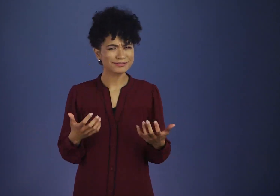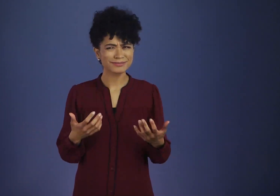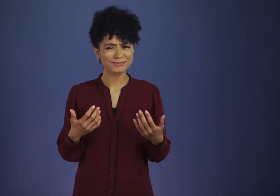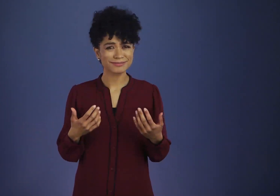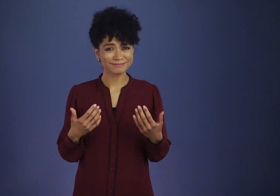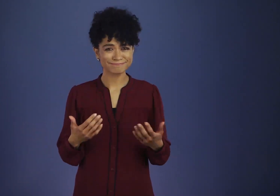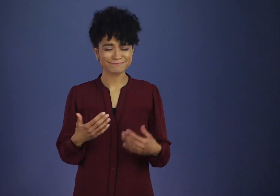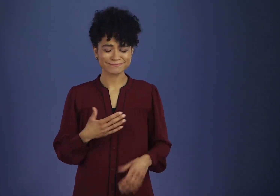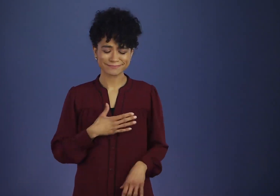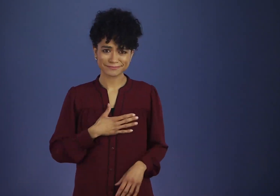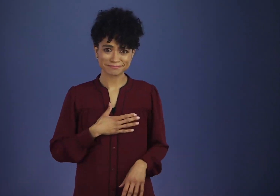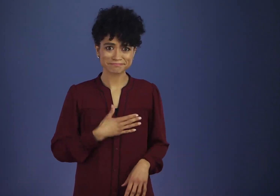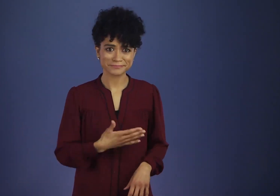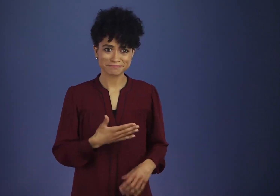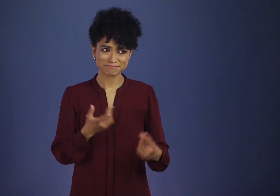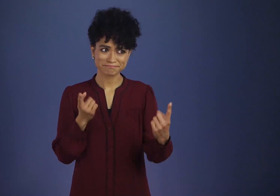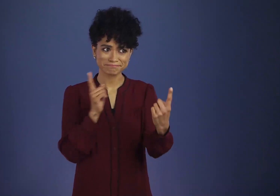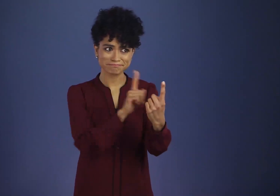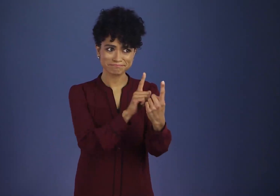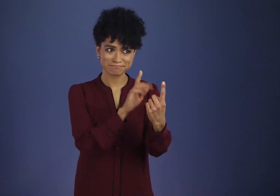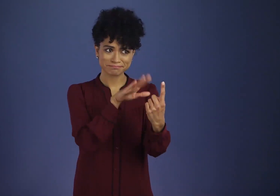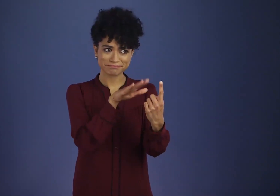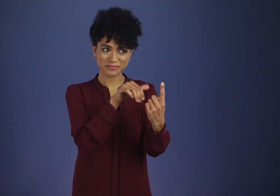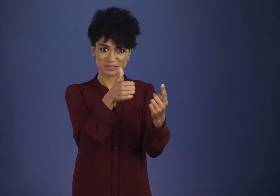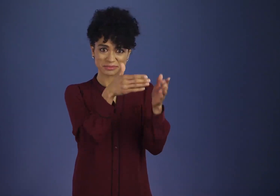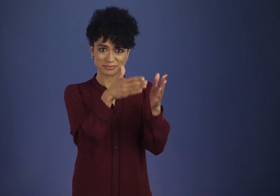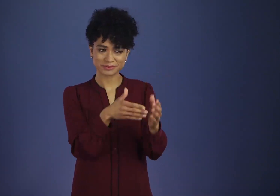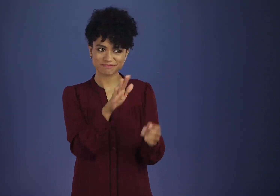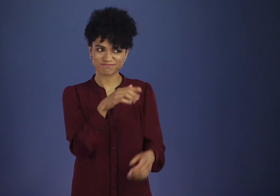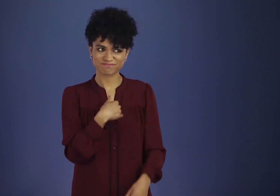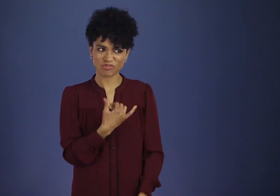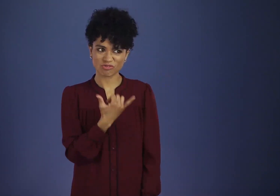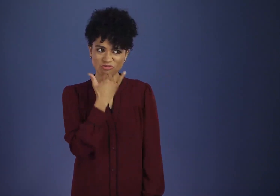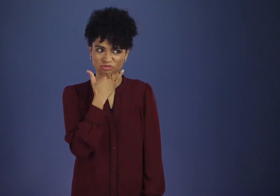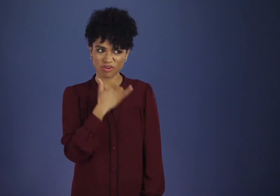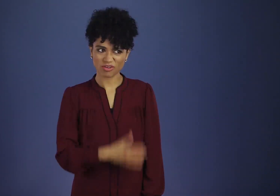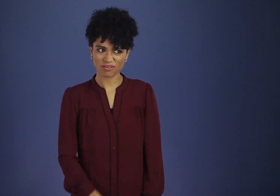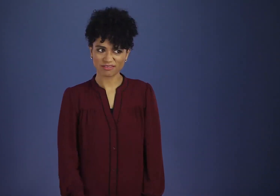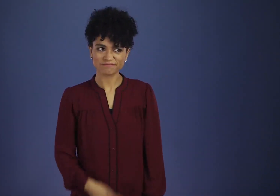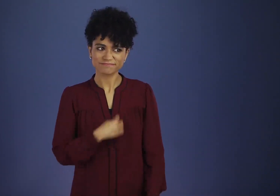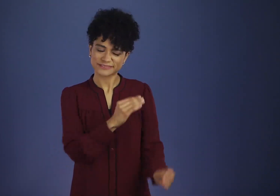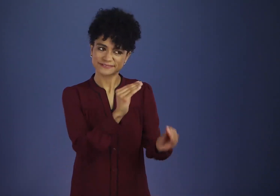Who wants to confess his faults to another and make restitution for harm done?